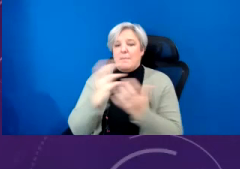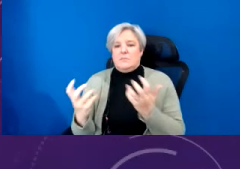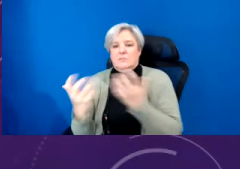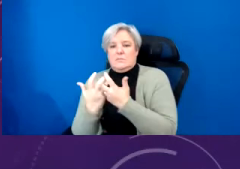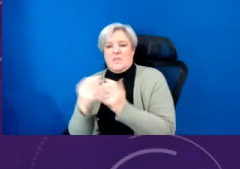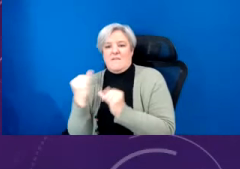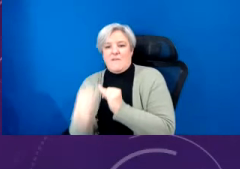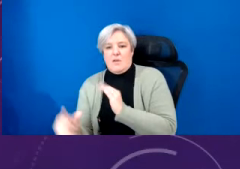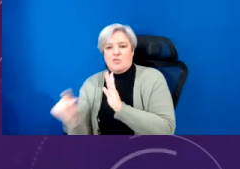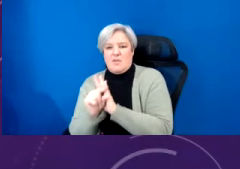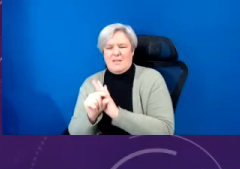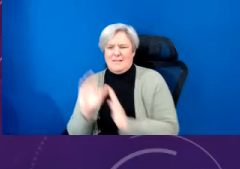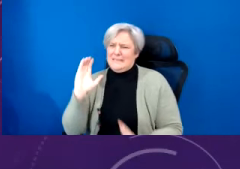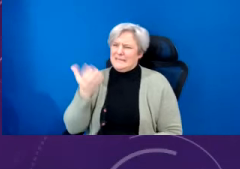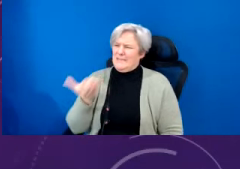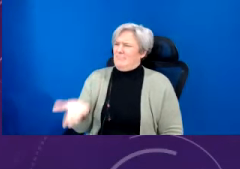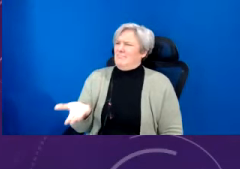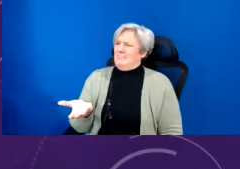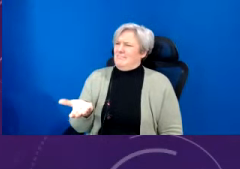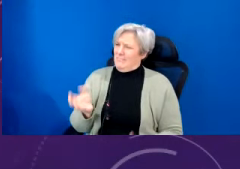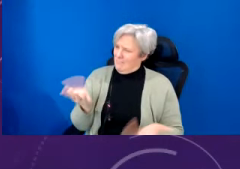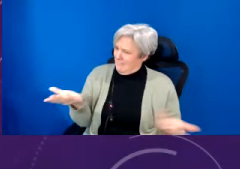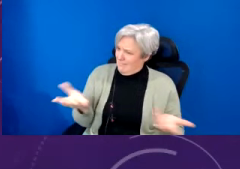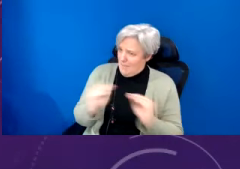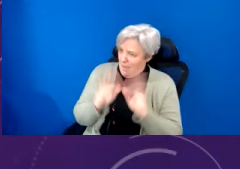That sounds pretty, pretty obvious.